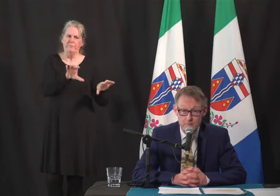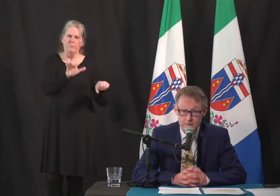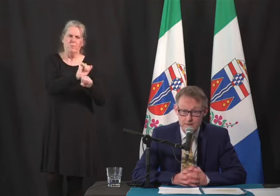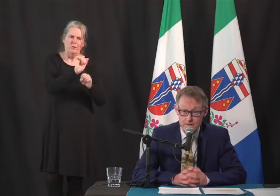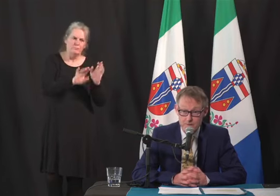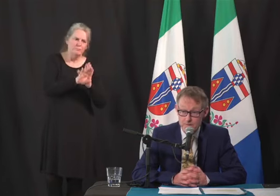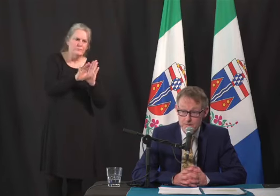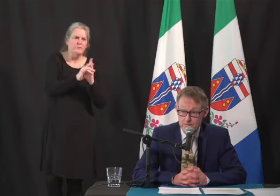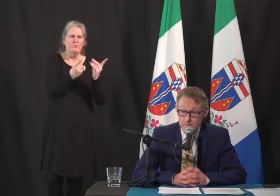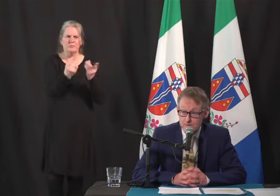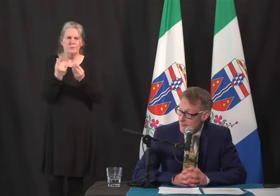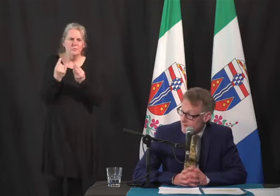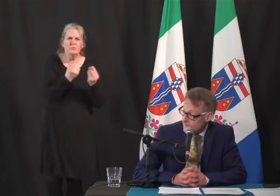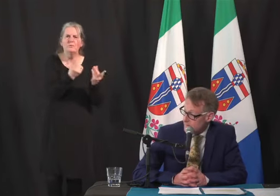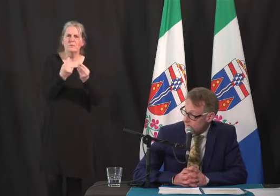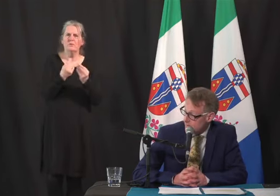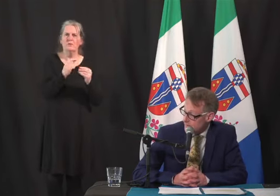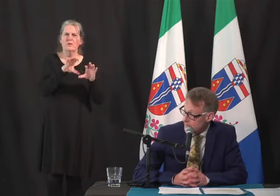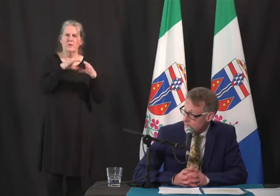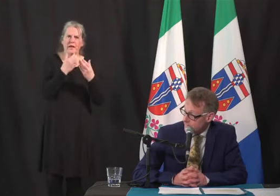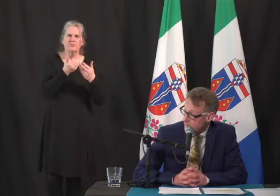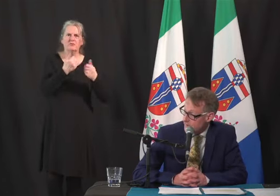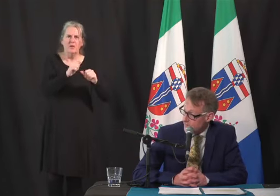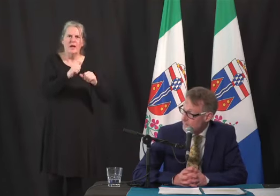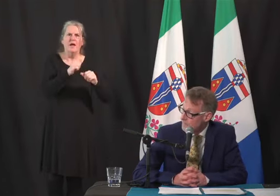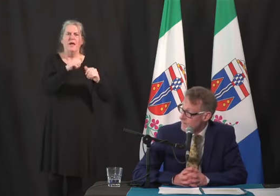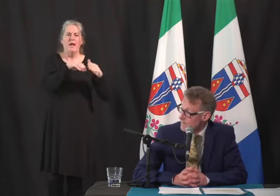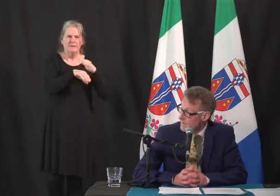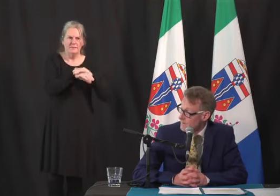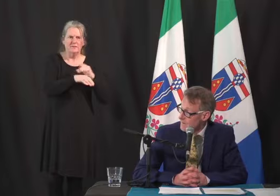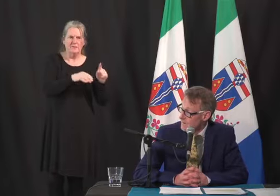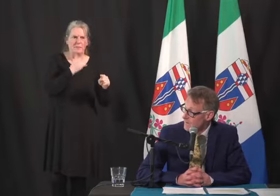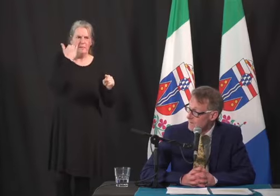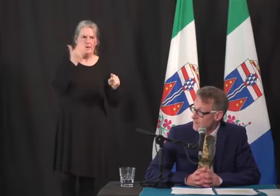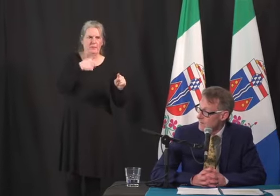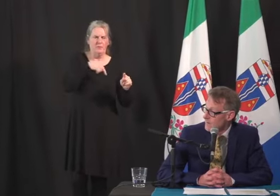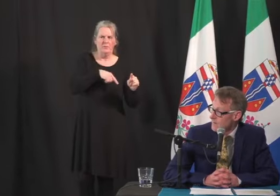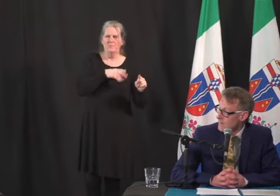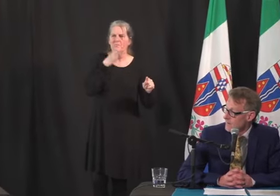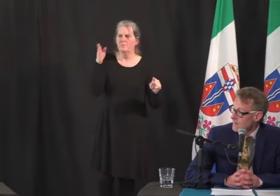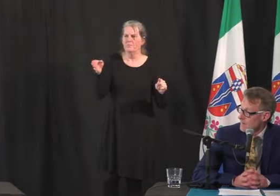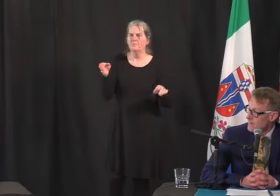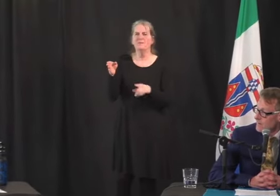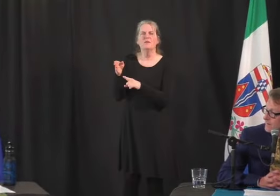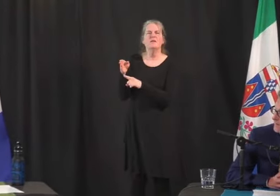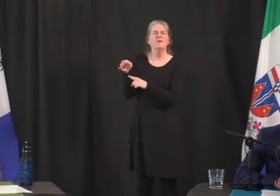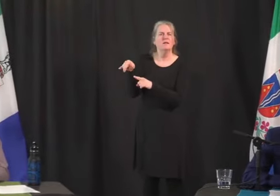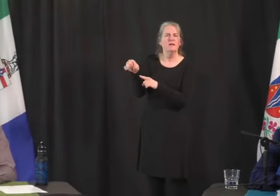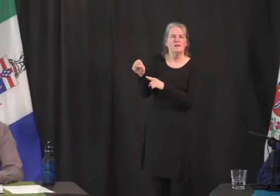VERY HARD ON MAKING CLASSES AND LEARNING PLANS AVAILABLE. ABSOLUTELY. IT'S DEFINITELY BEEN A HUGE EFFORT FROM THE DEPARTMENT OF EDUCATION.